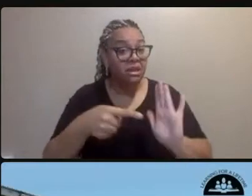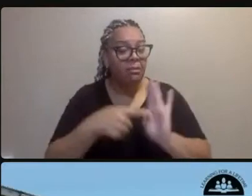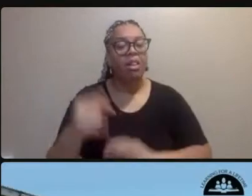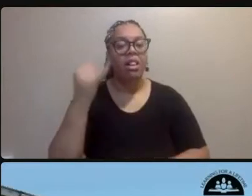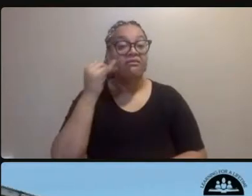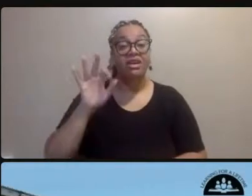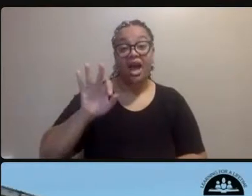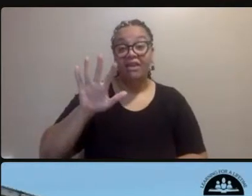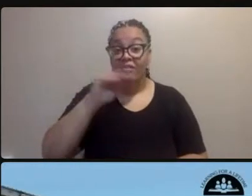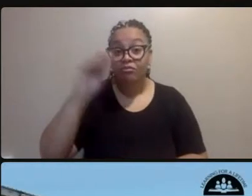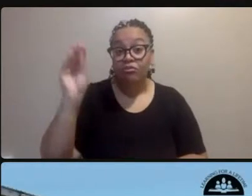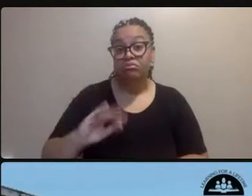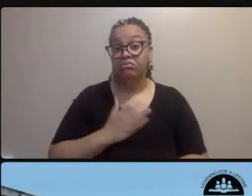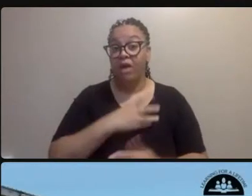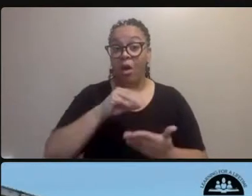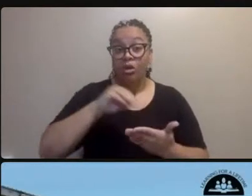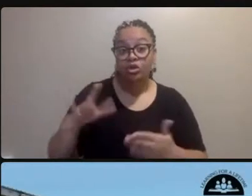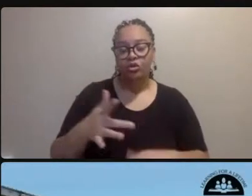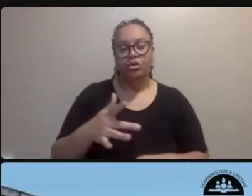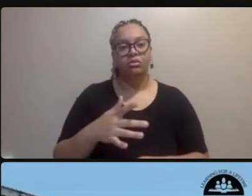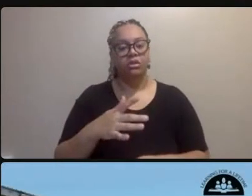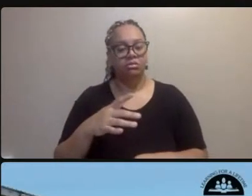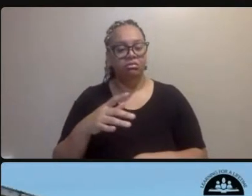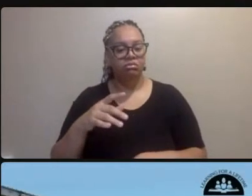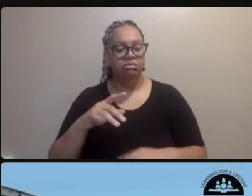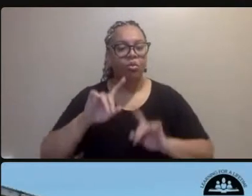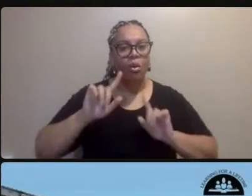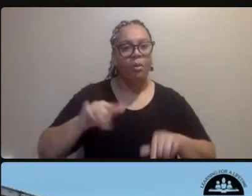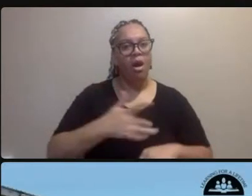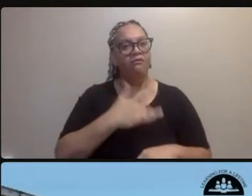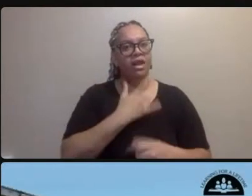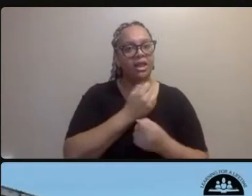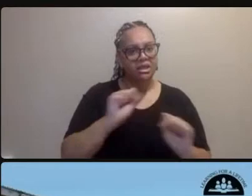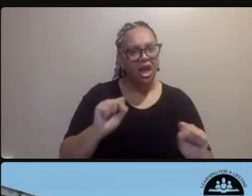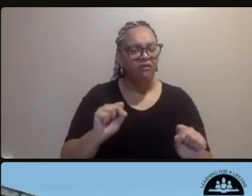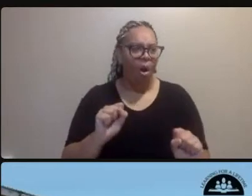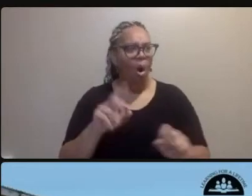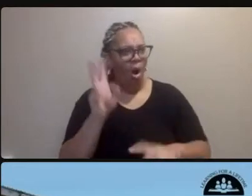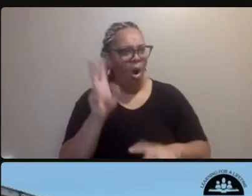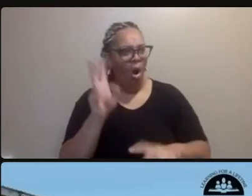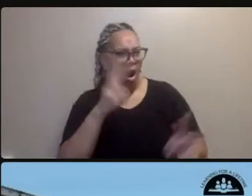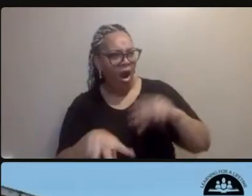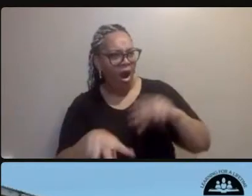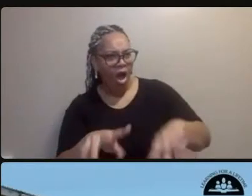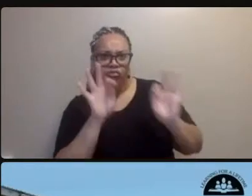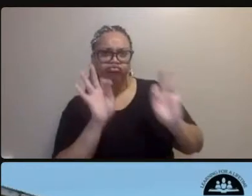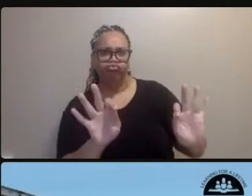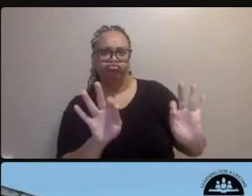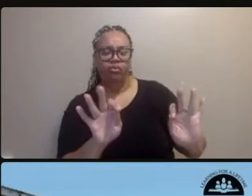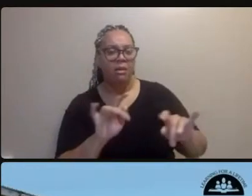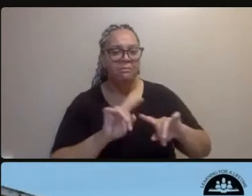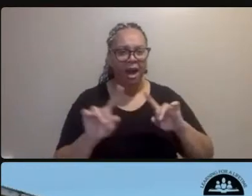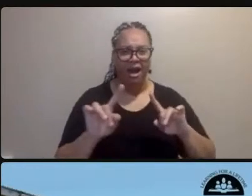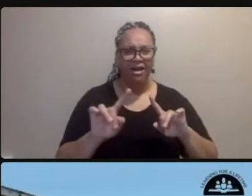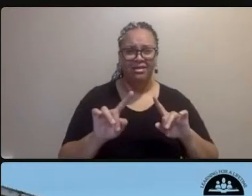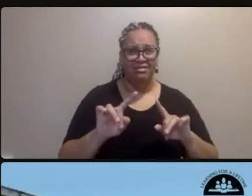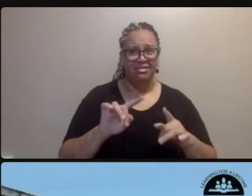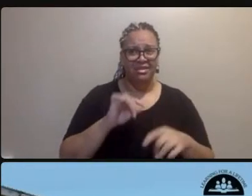INDIVIDUAL FEELING AND UNDERSTANDING. SO FOR INSTANCE, IF NINETY FIVE